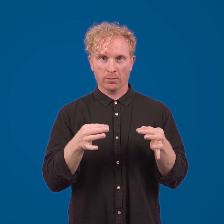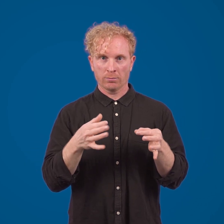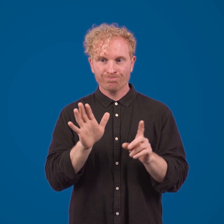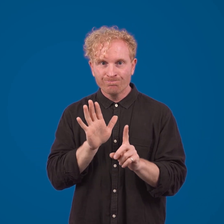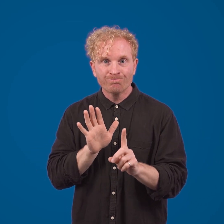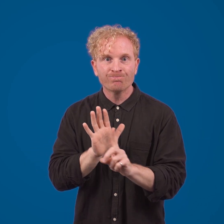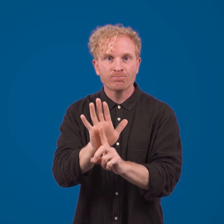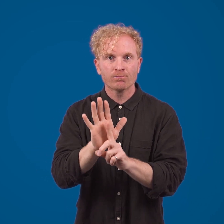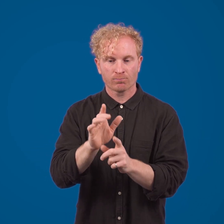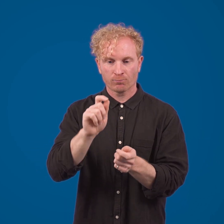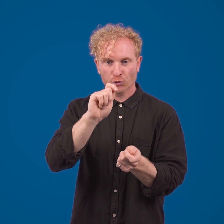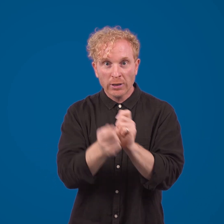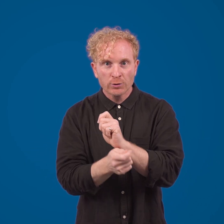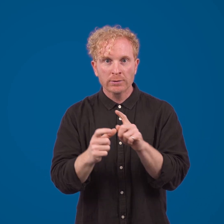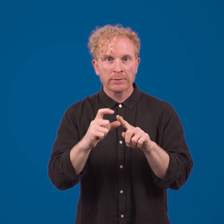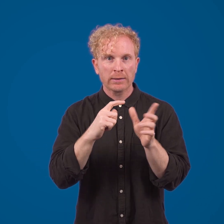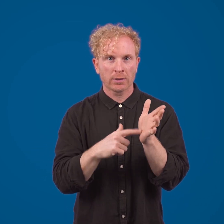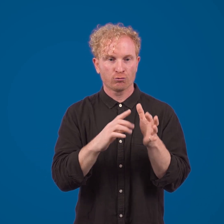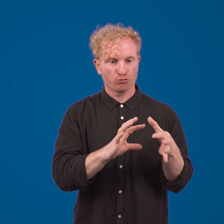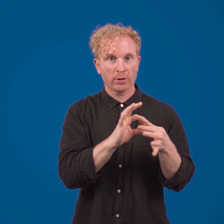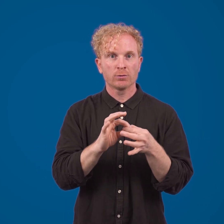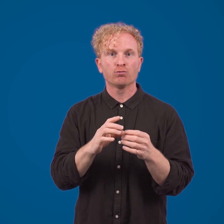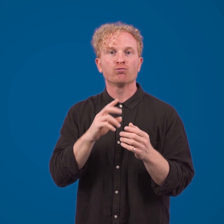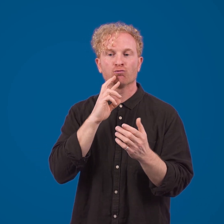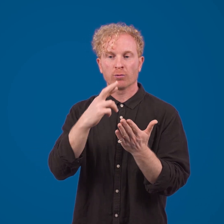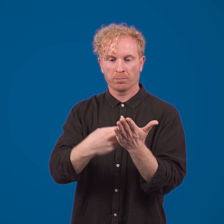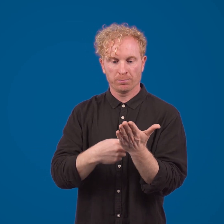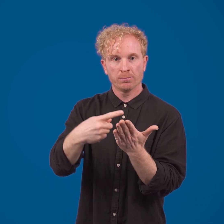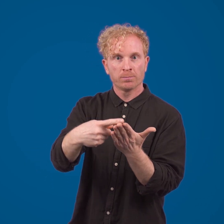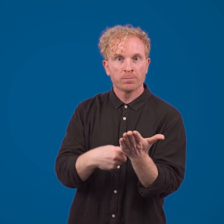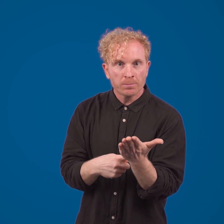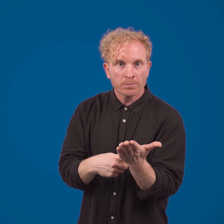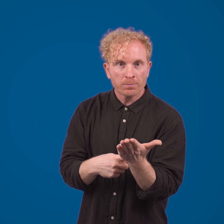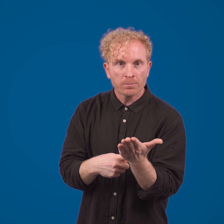is to drive implementation of data related recommendations in the DRC Final Report,